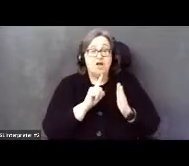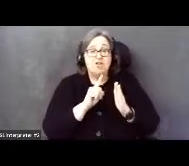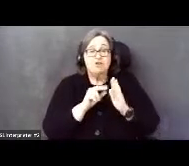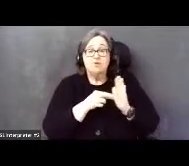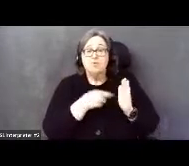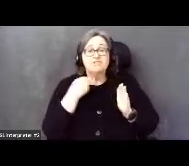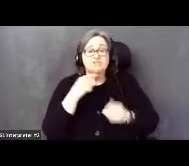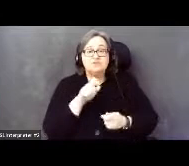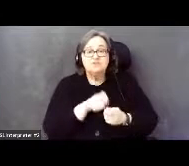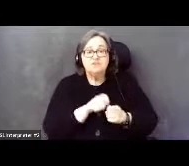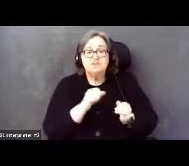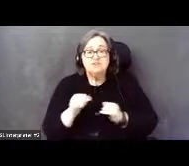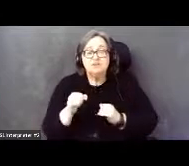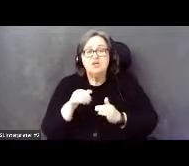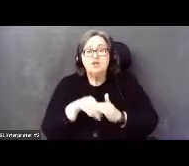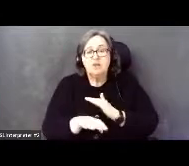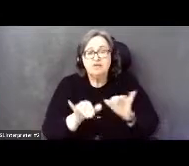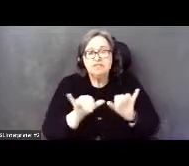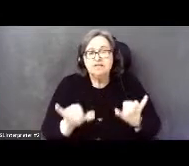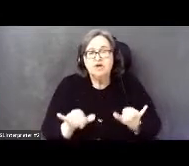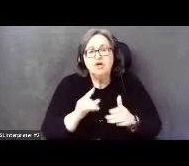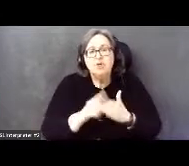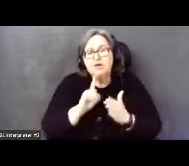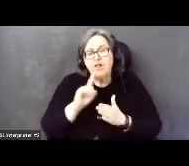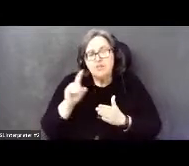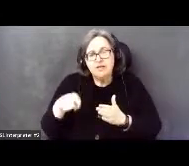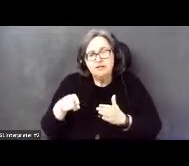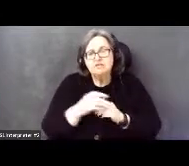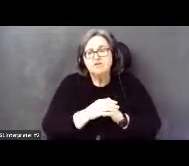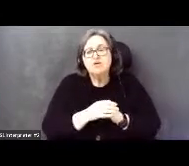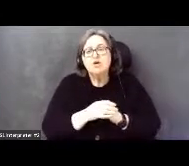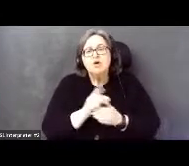individuals that are coming into the system and what are they needs and what environments